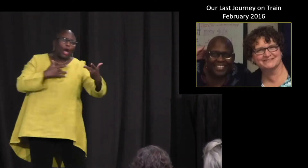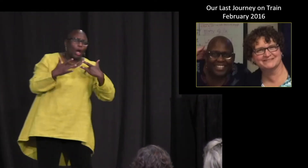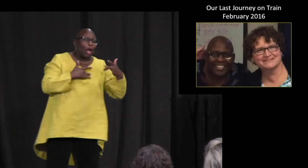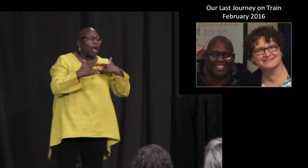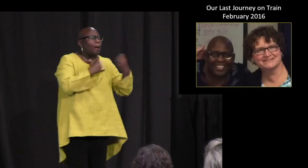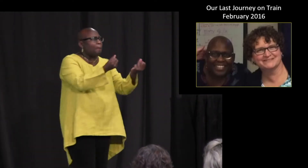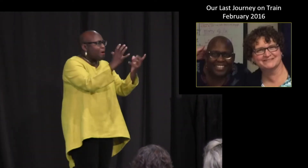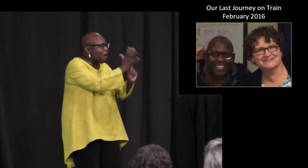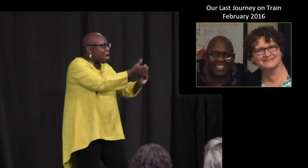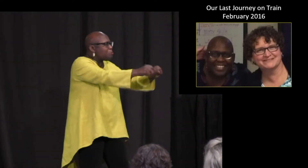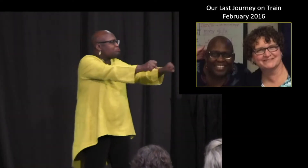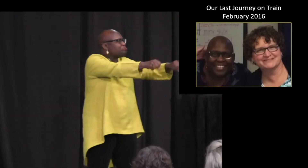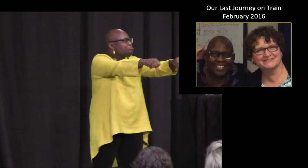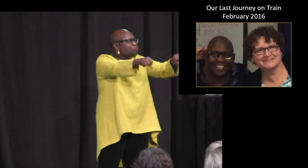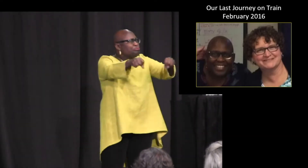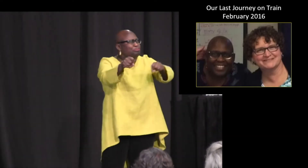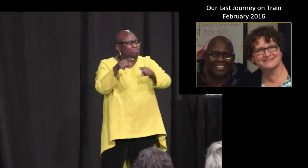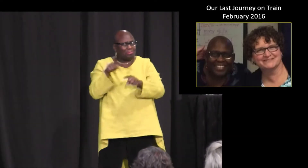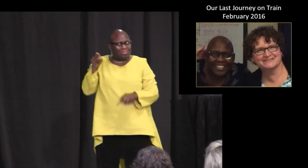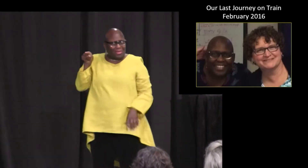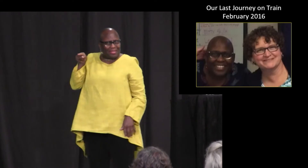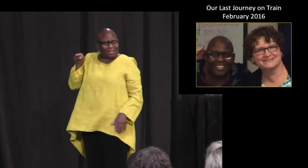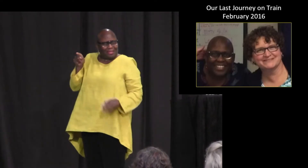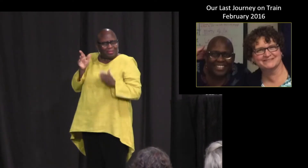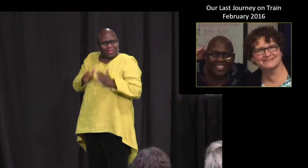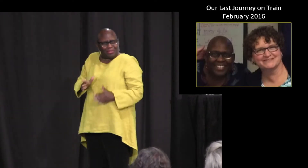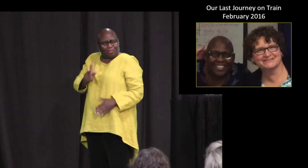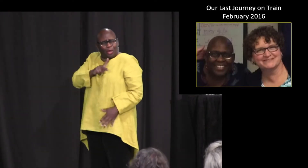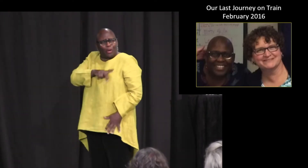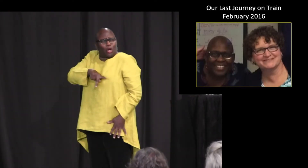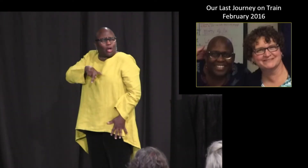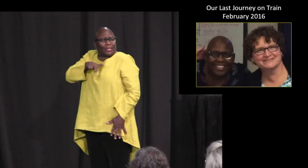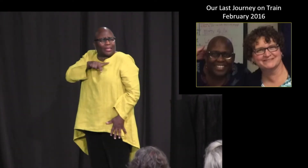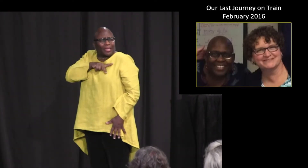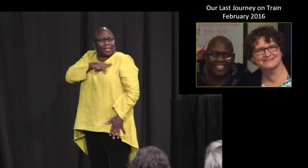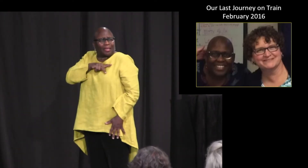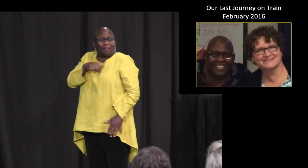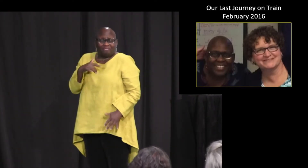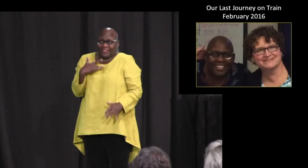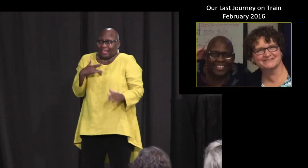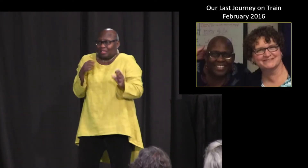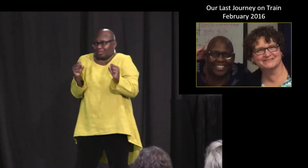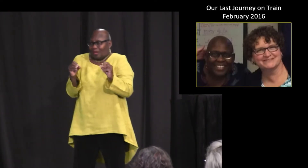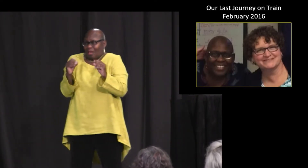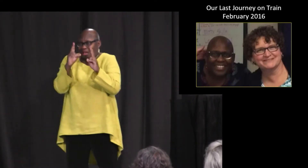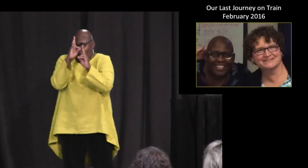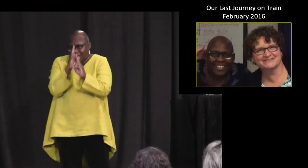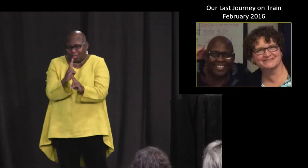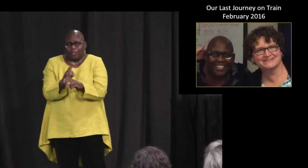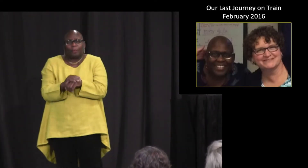Up till then I had never had anyone speak about their privilege and I was honored.